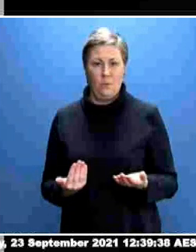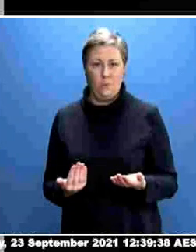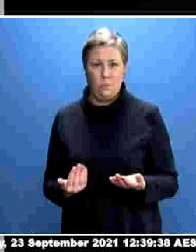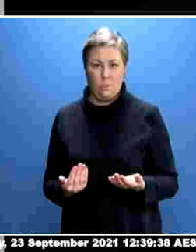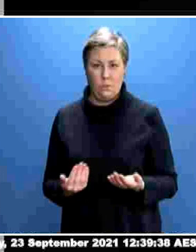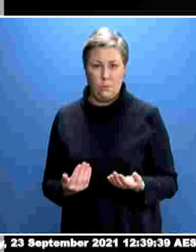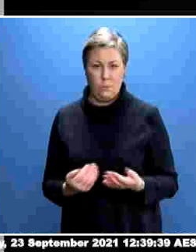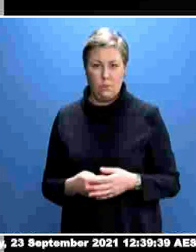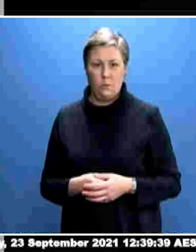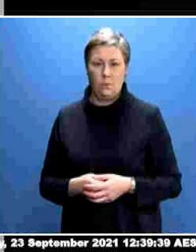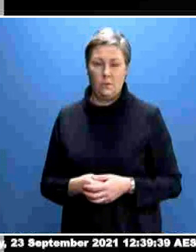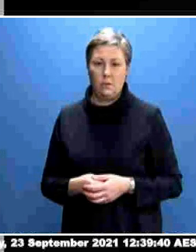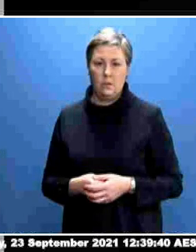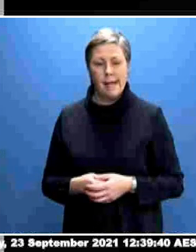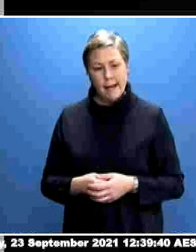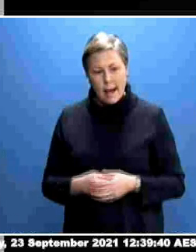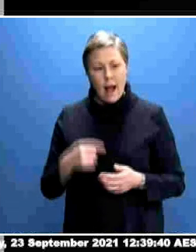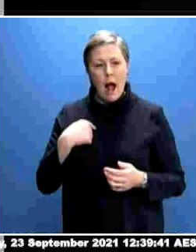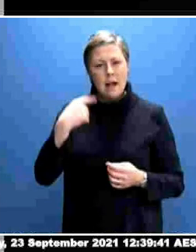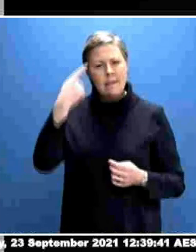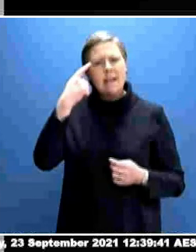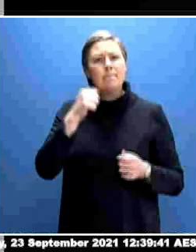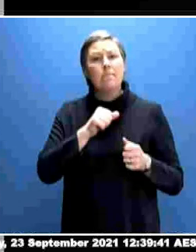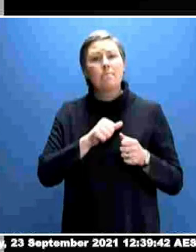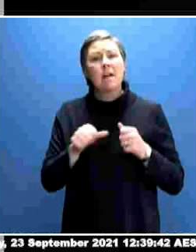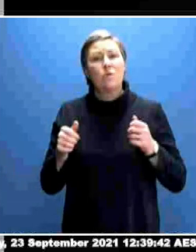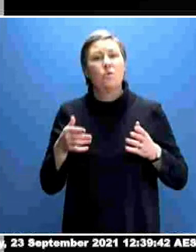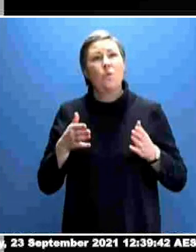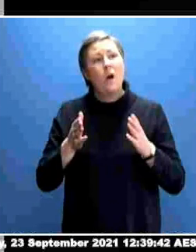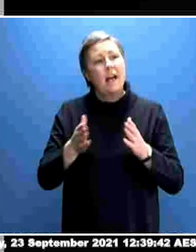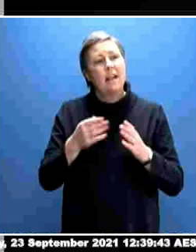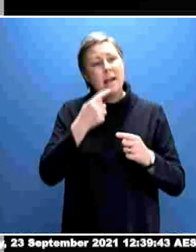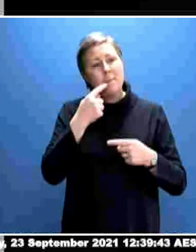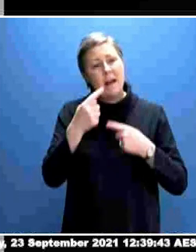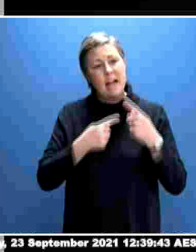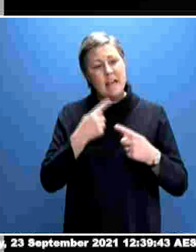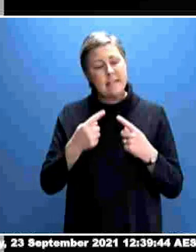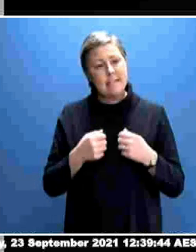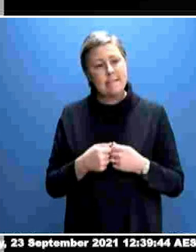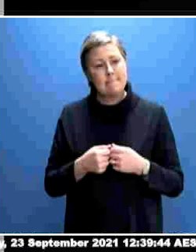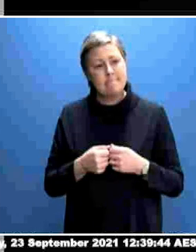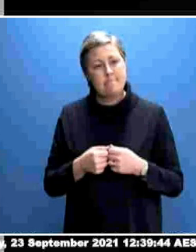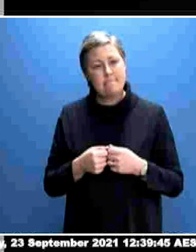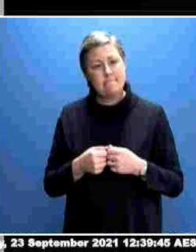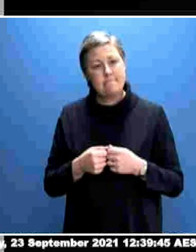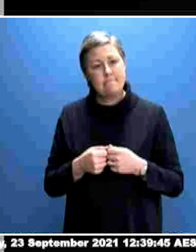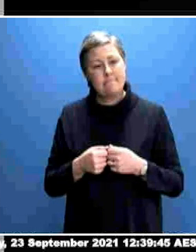Perhaps the best way is drawing a link between lack of